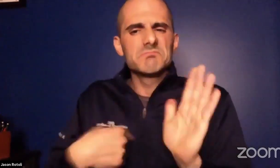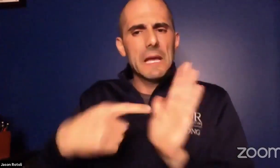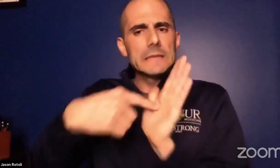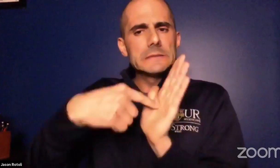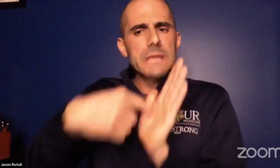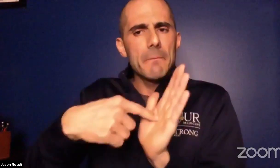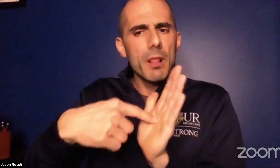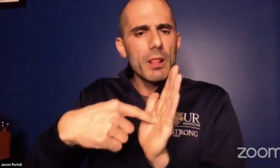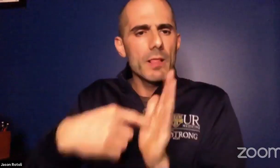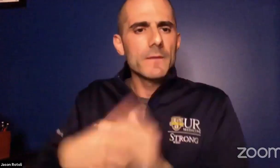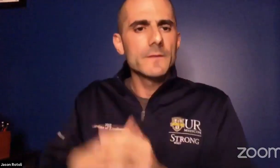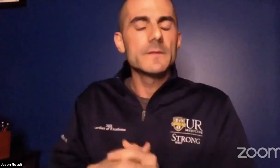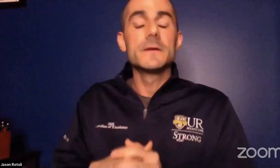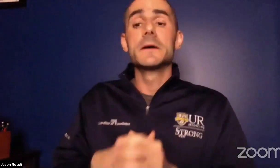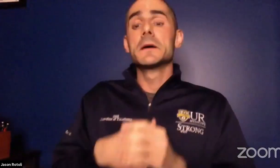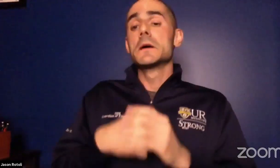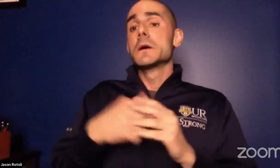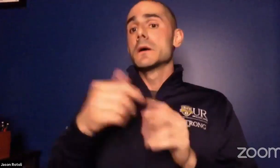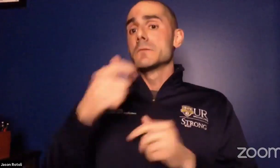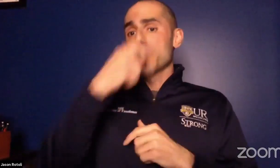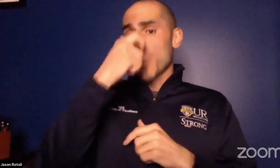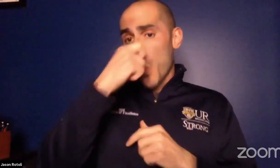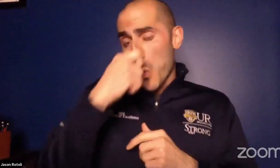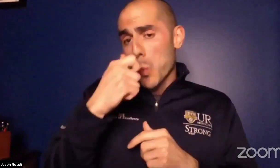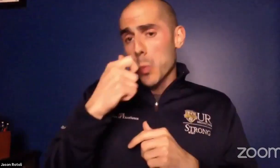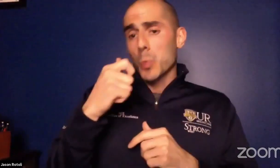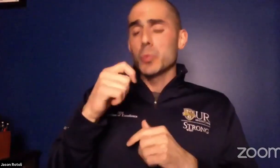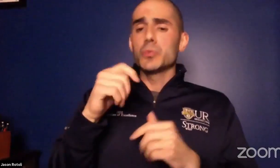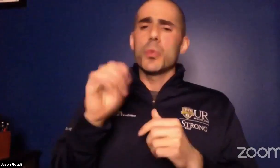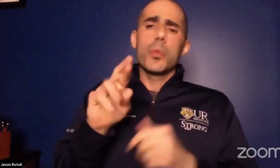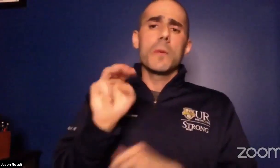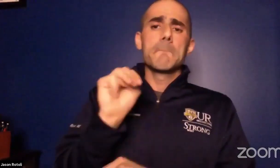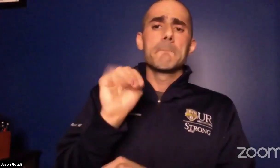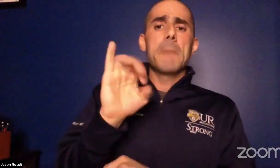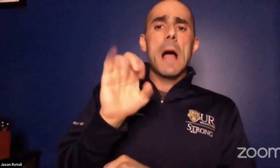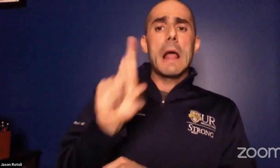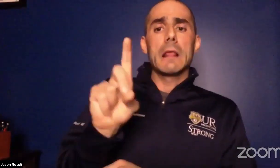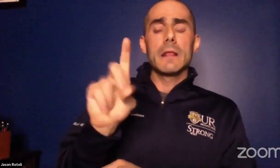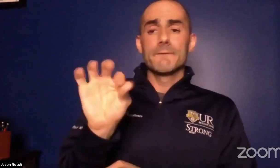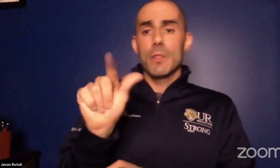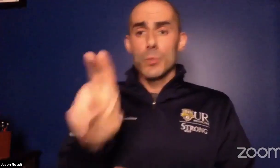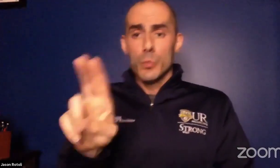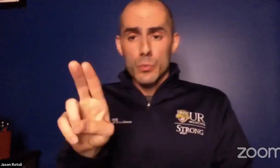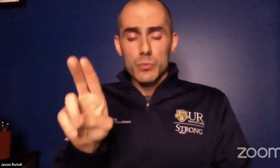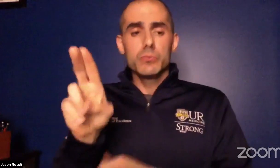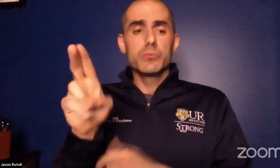appointment. You can use your insurance to be able to pay. You can pay in cash while you're